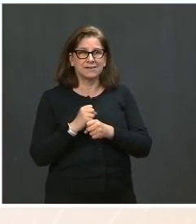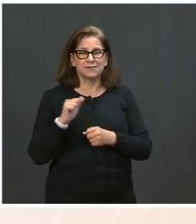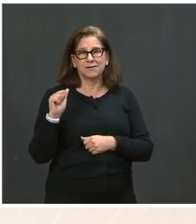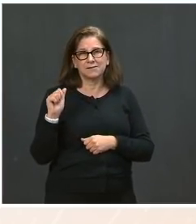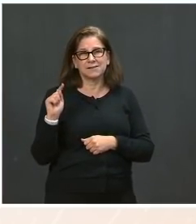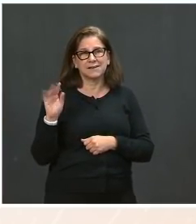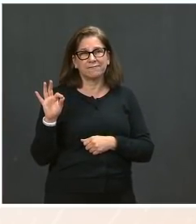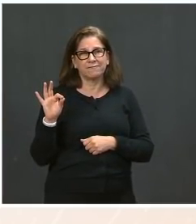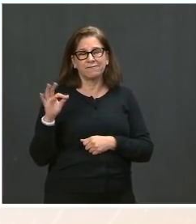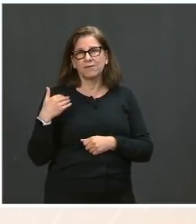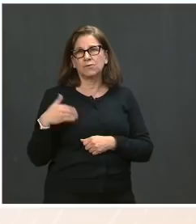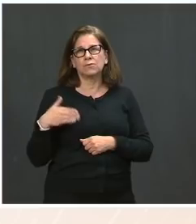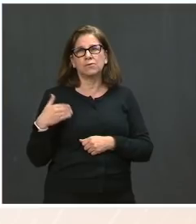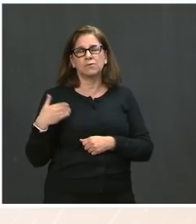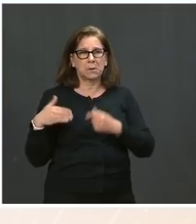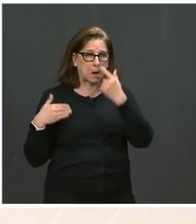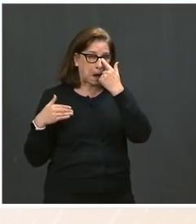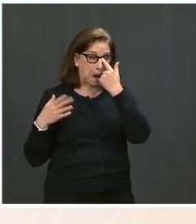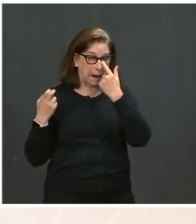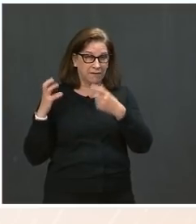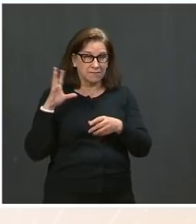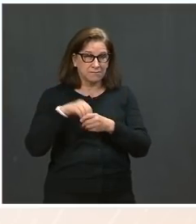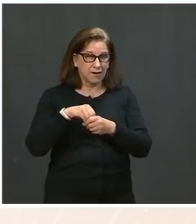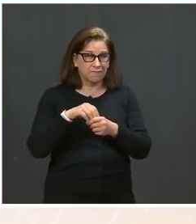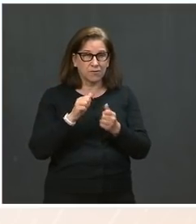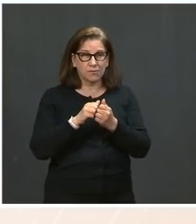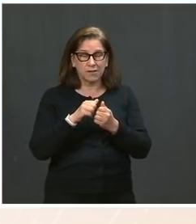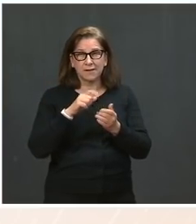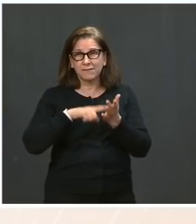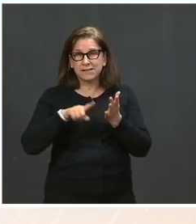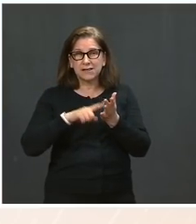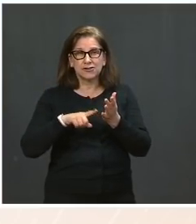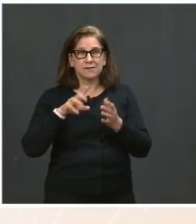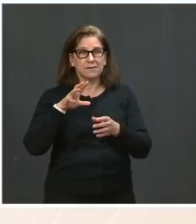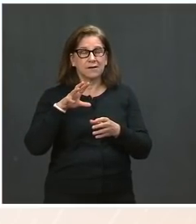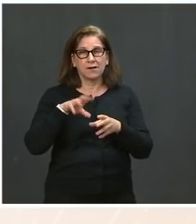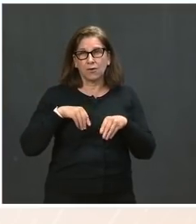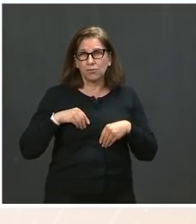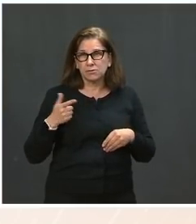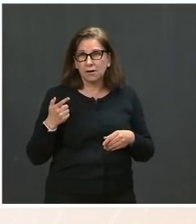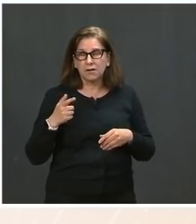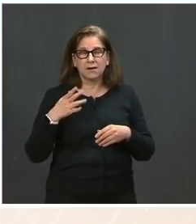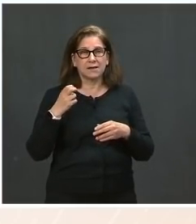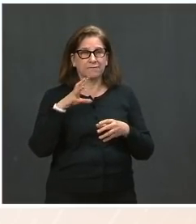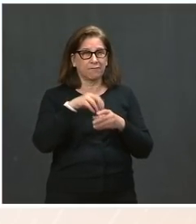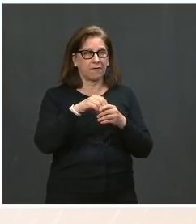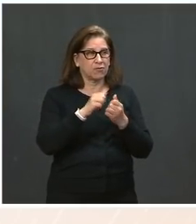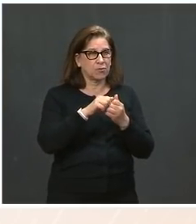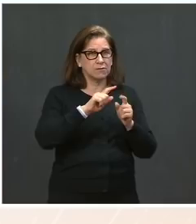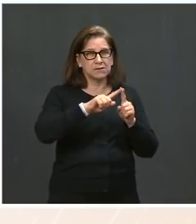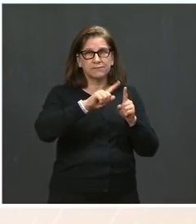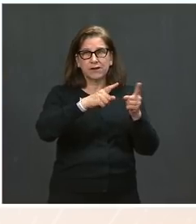he's played a pivotal role in investigations. He is a gun owner himself. So he has a broad swath of qualifications,